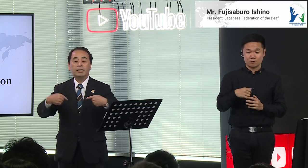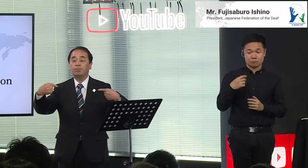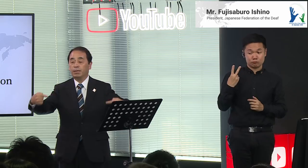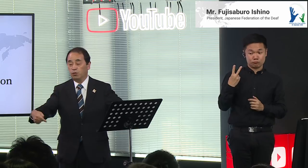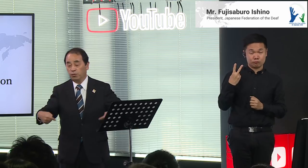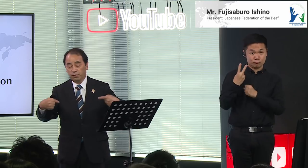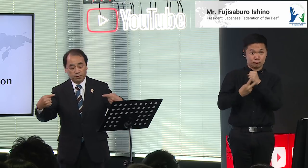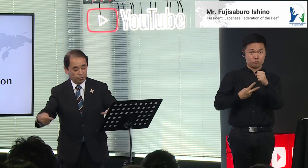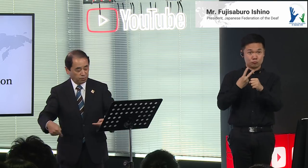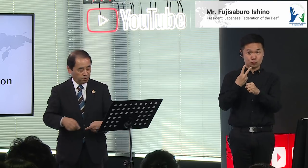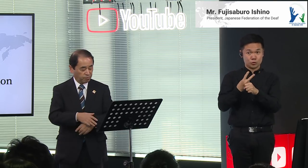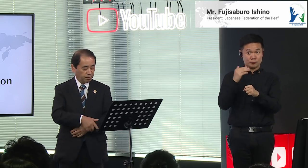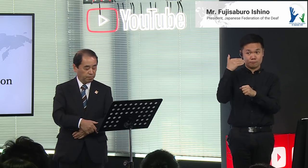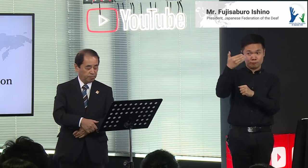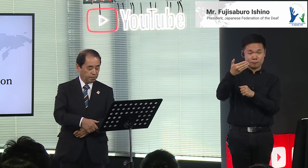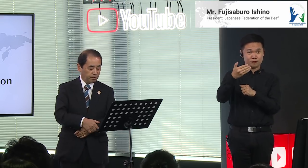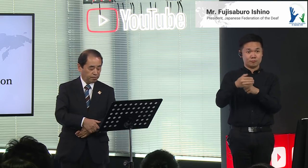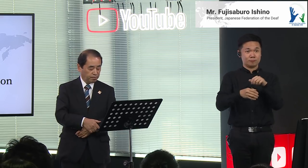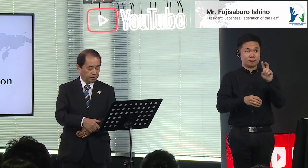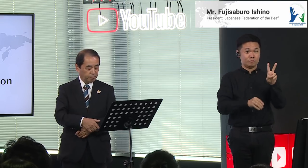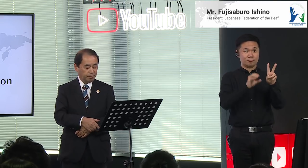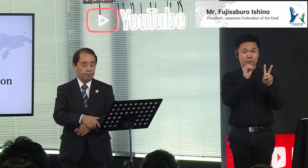telecommunication relay service.